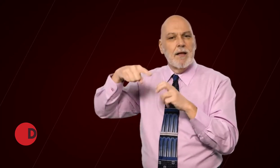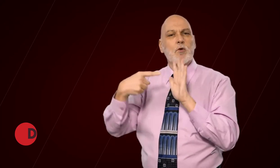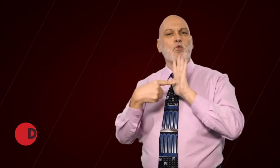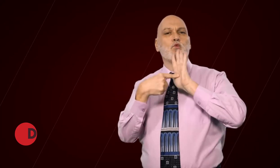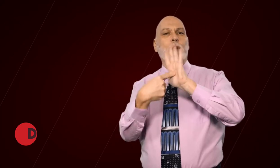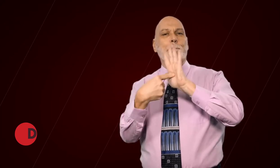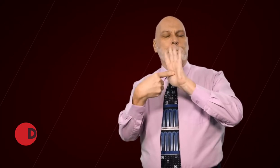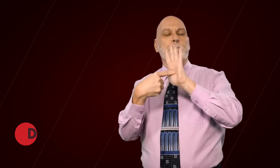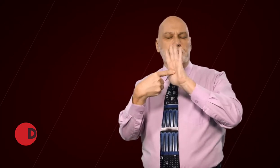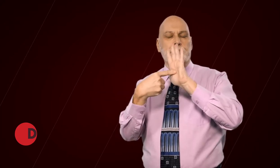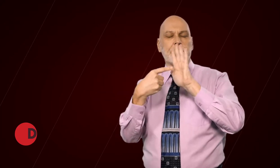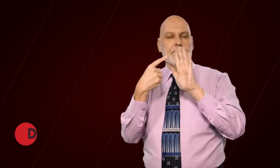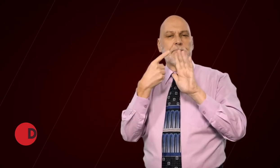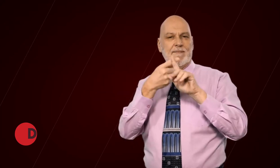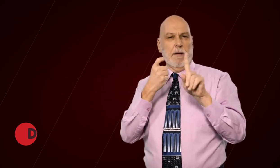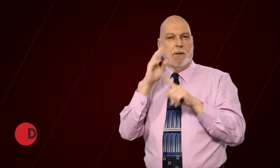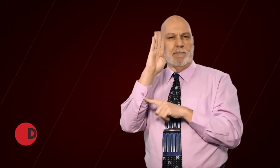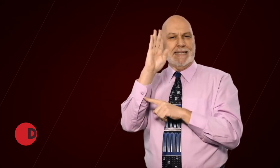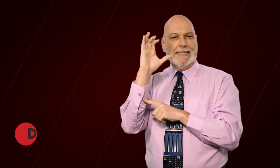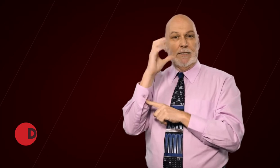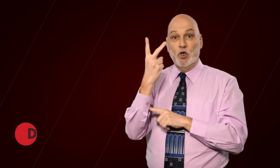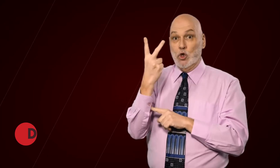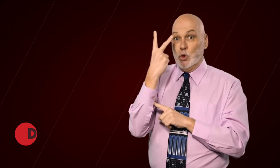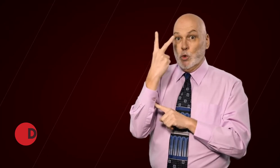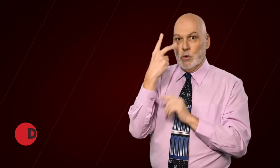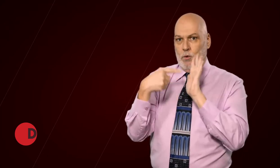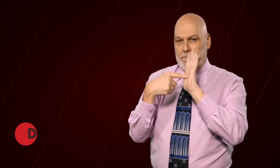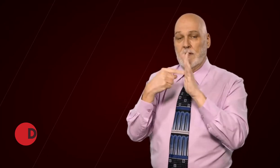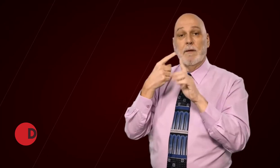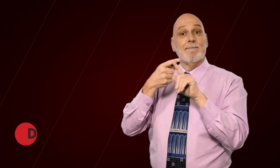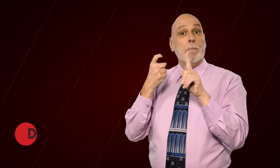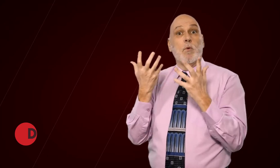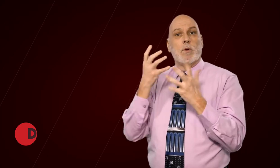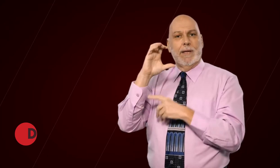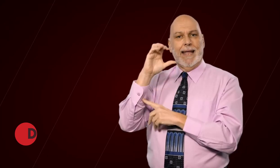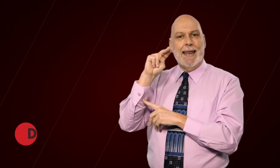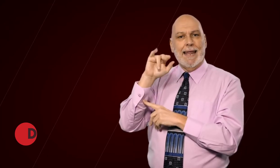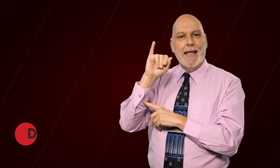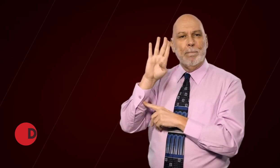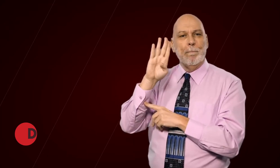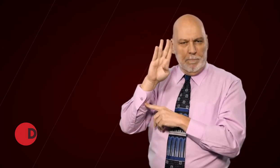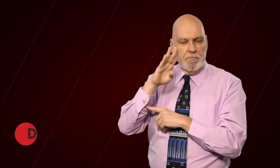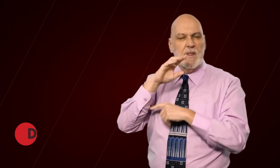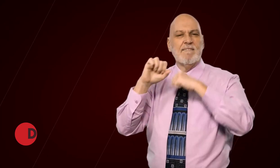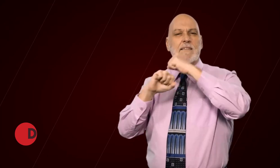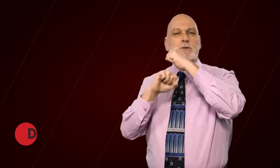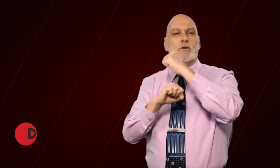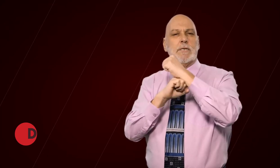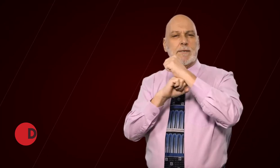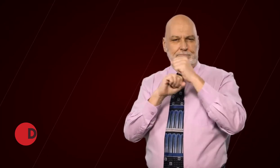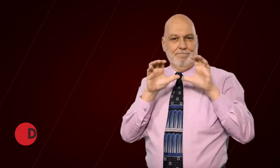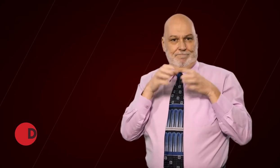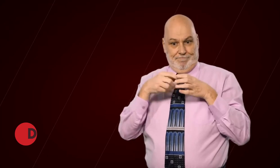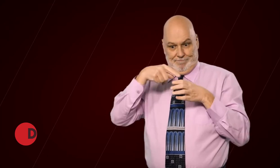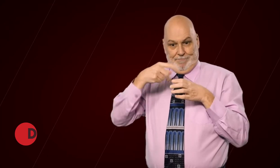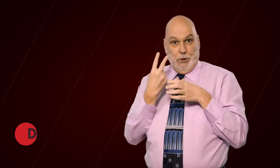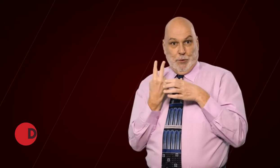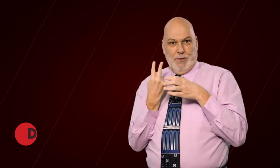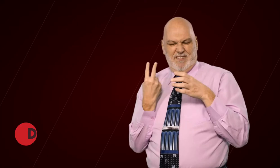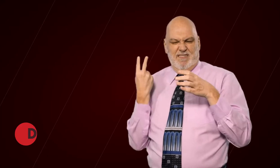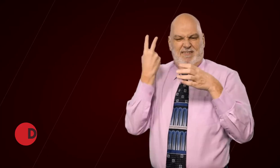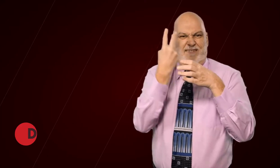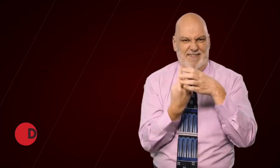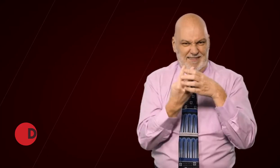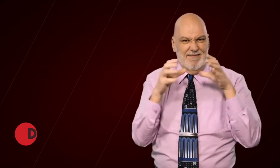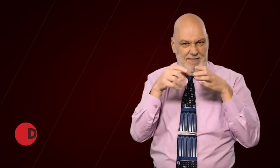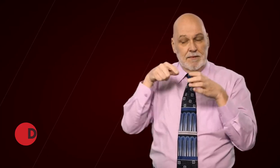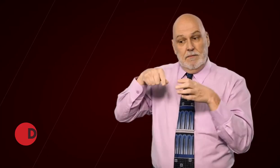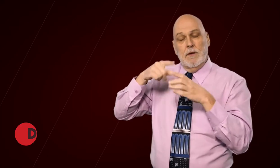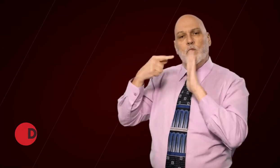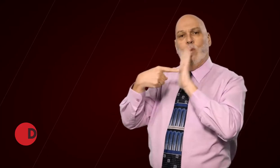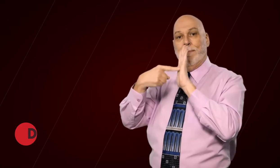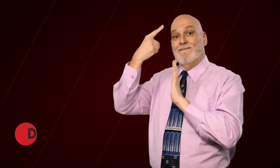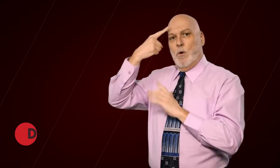the advisory panel included two representatives from